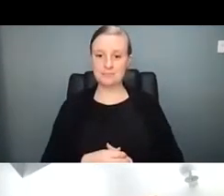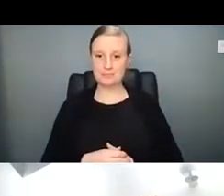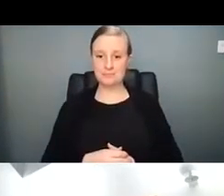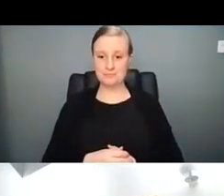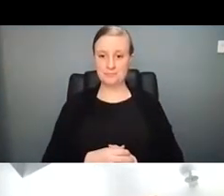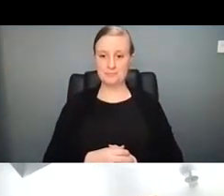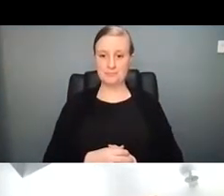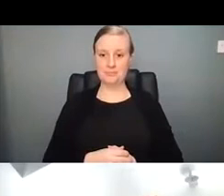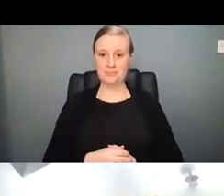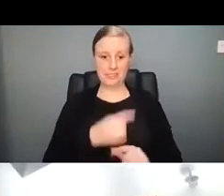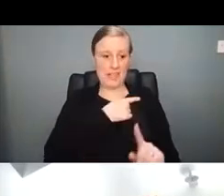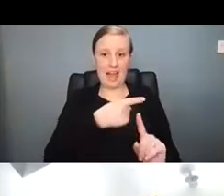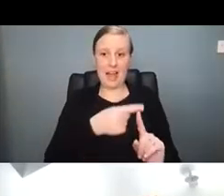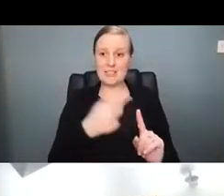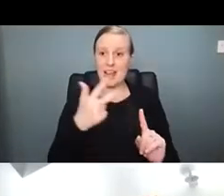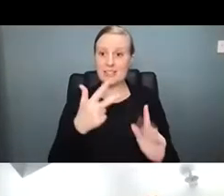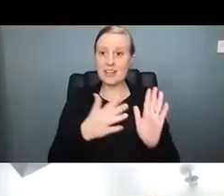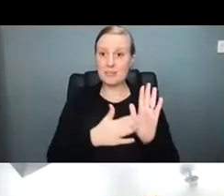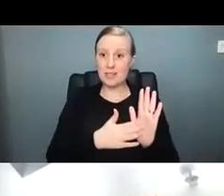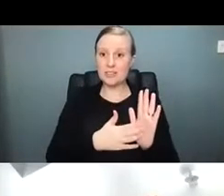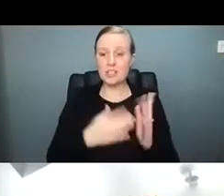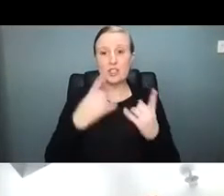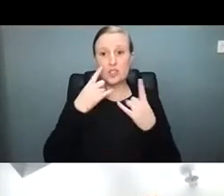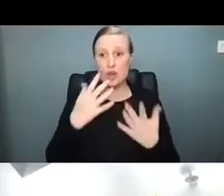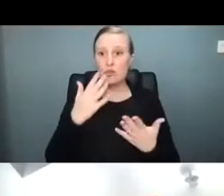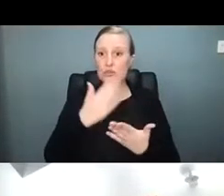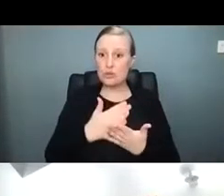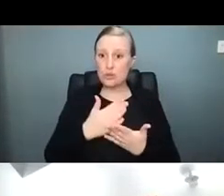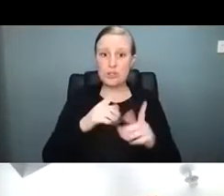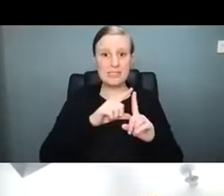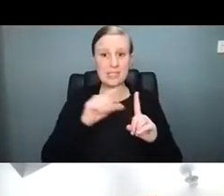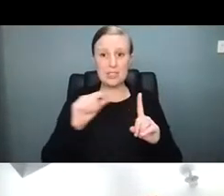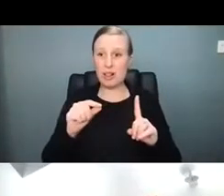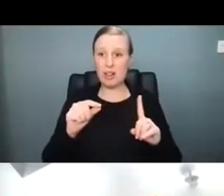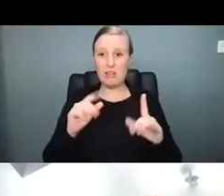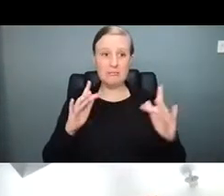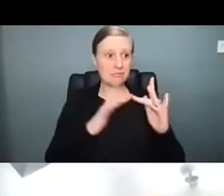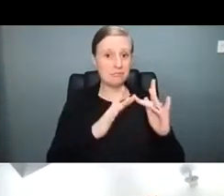digital inclusion is in enabling us to work, study, play, and most importantly, connect